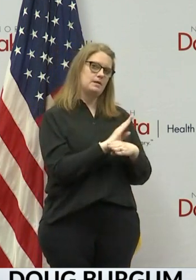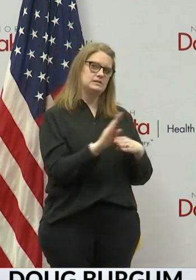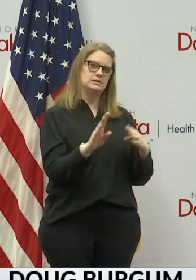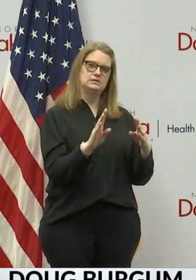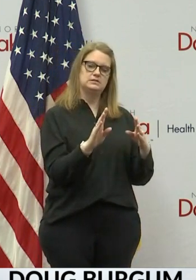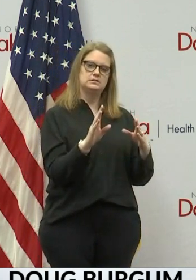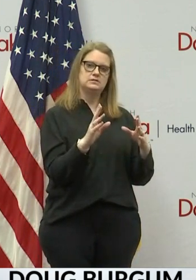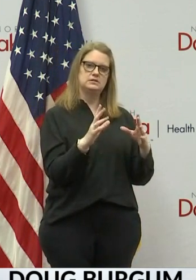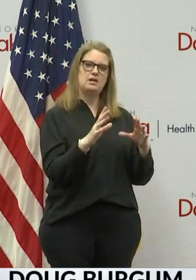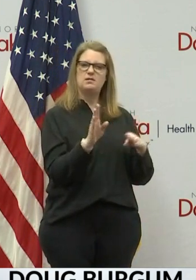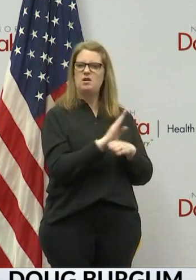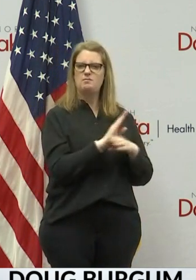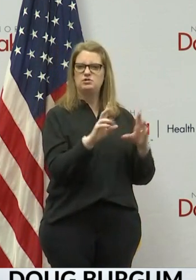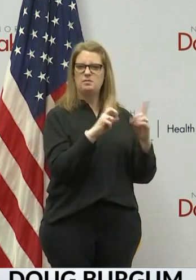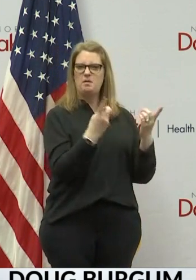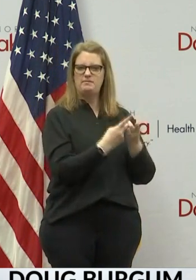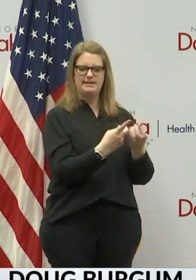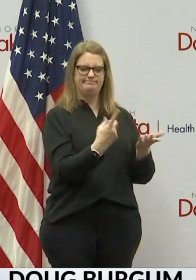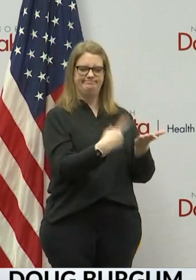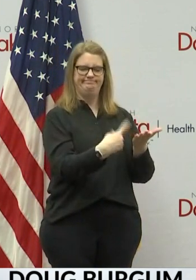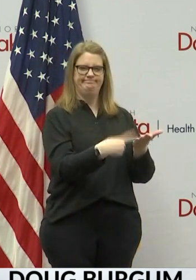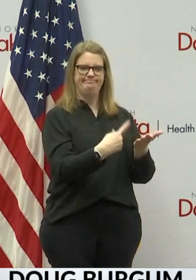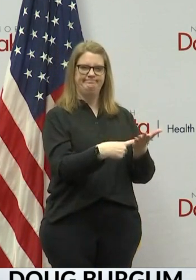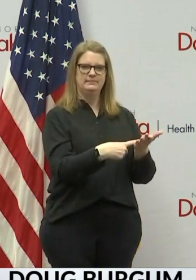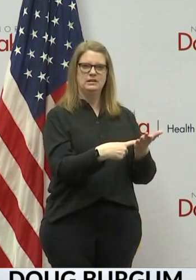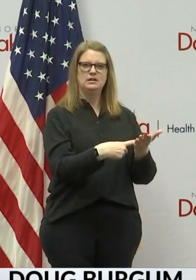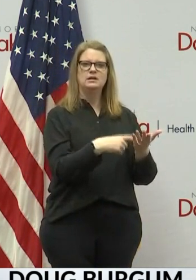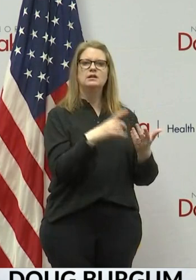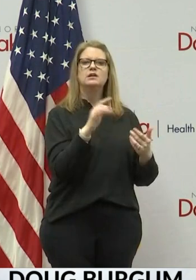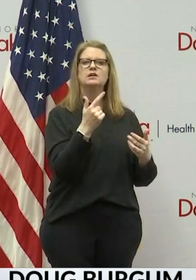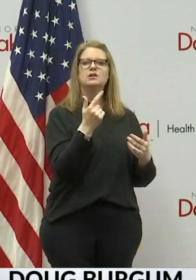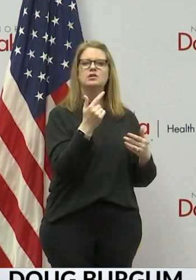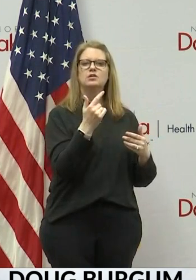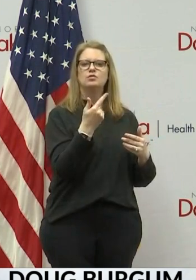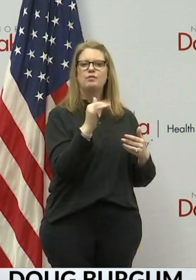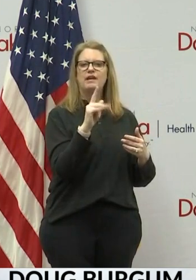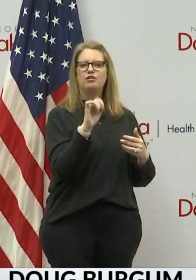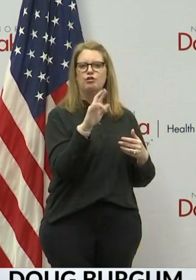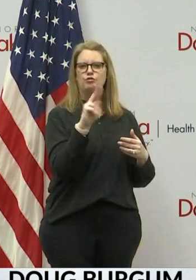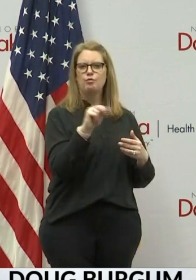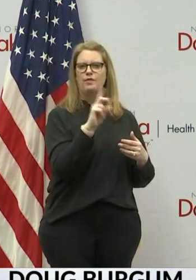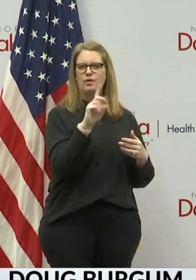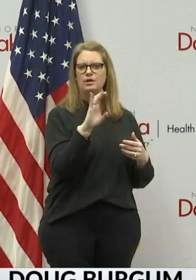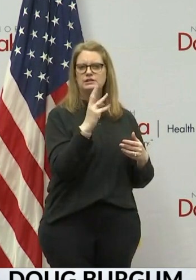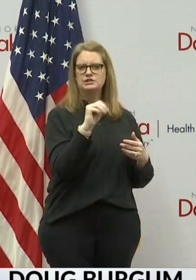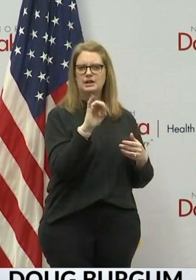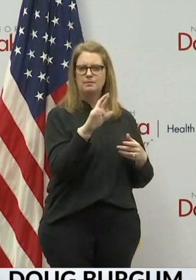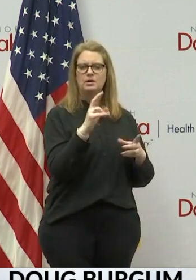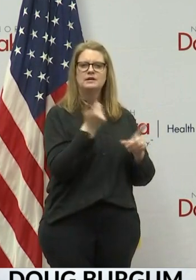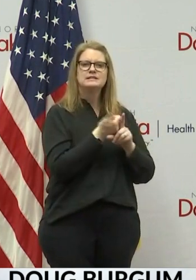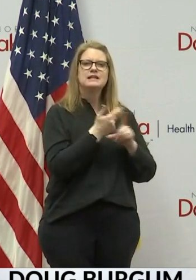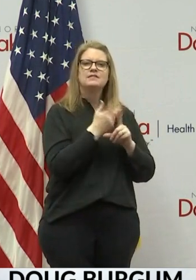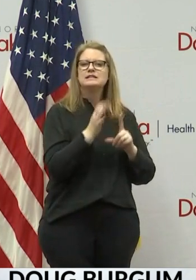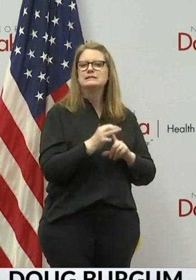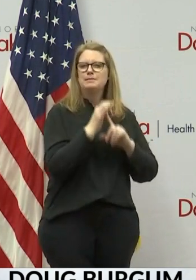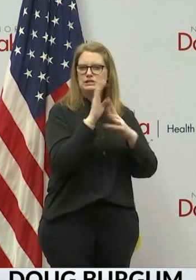SAVE LIVES AND LIKELIHOODS. TEX UPDATE IS ON THE COMMERCE DEPARTMENT BRIEFING, A HEADS-UP.